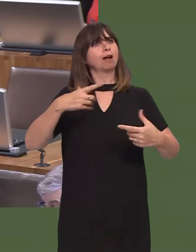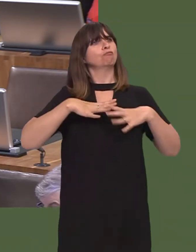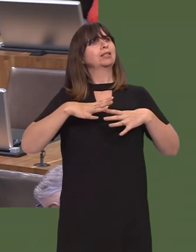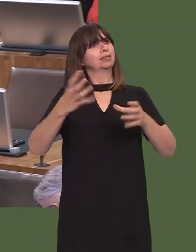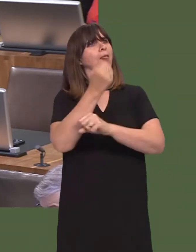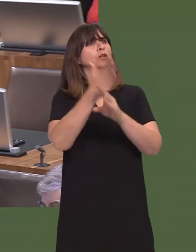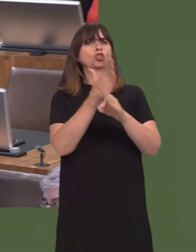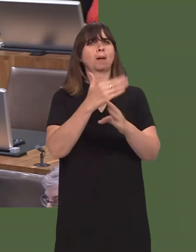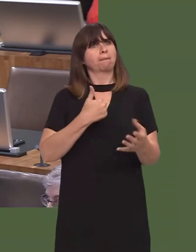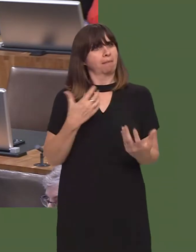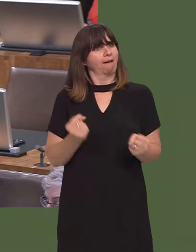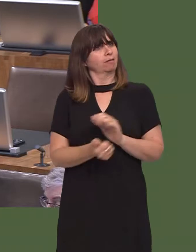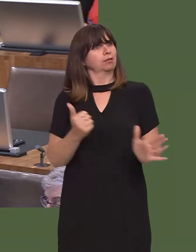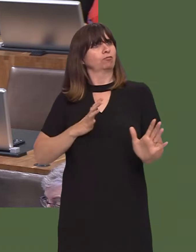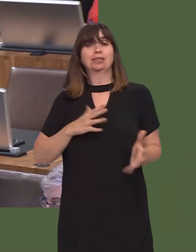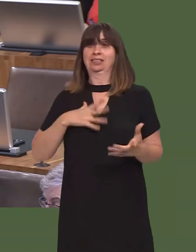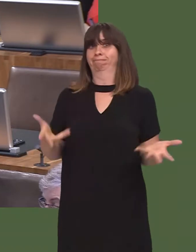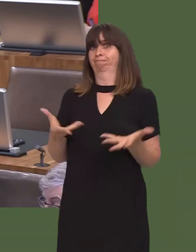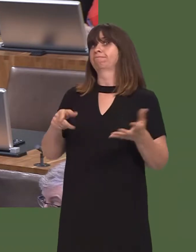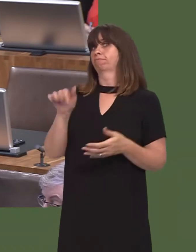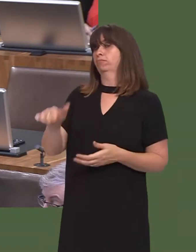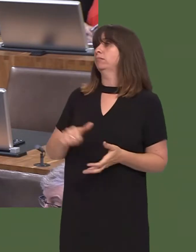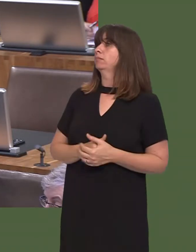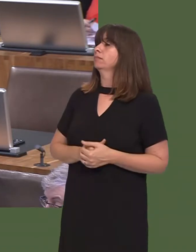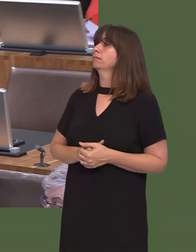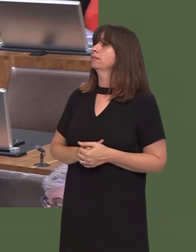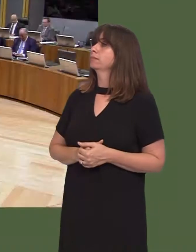that people have the skills they need for the future.